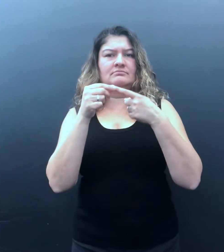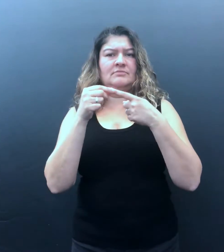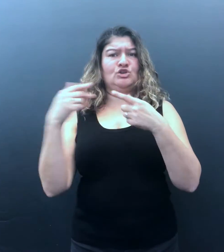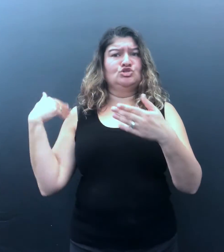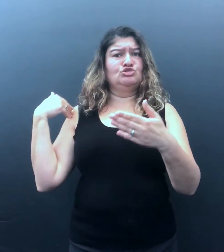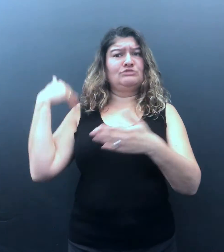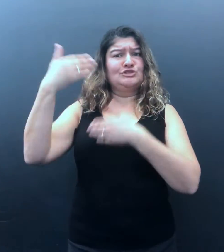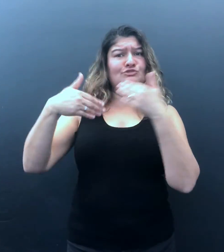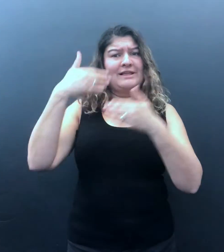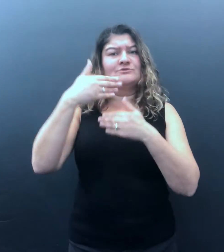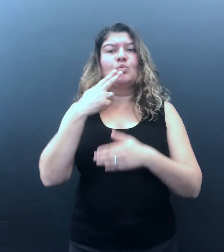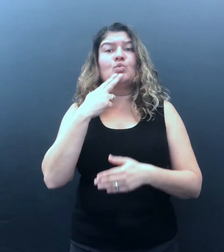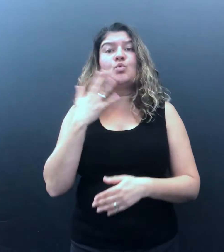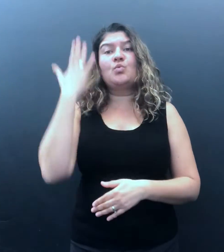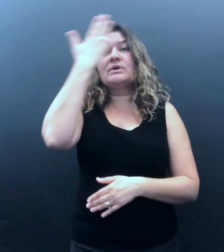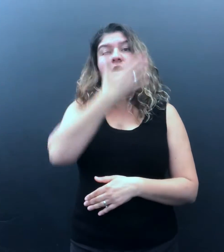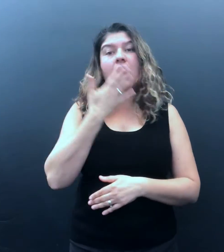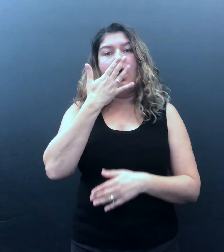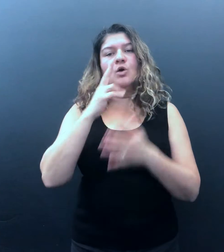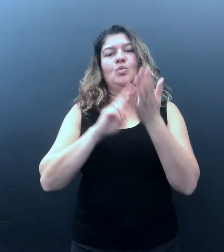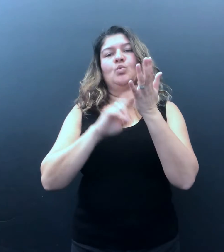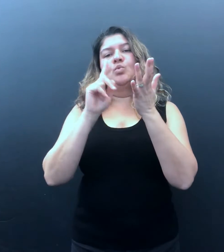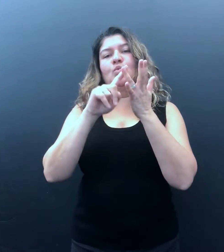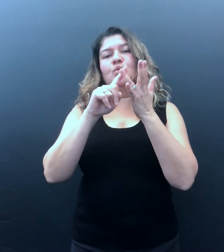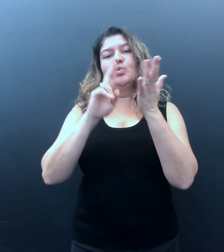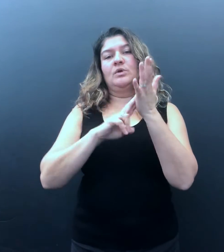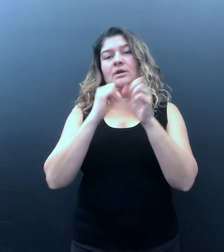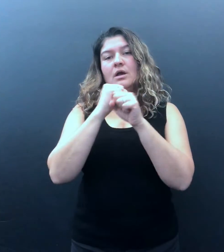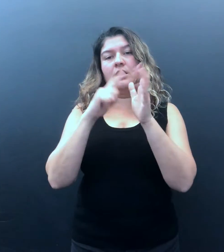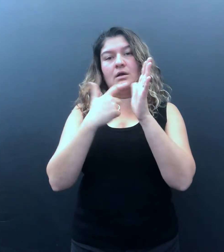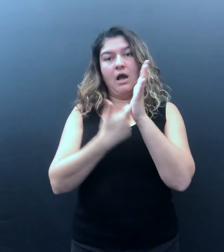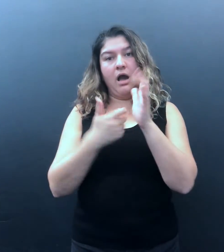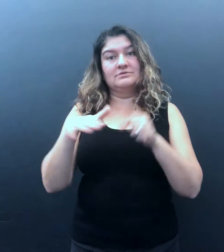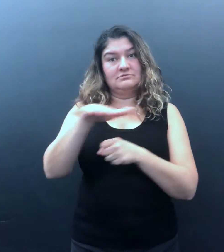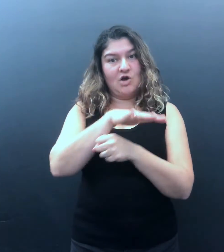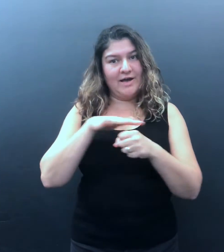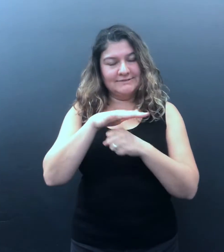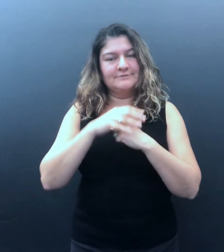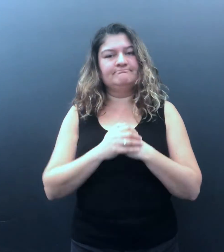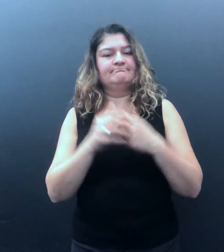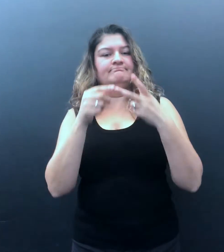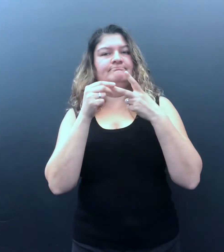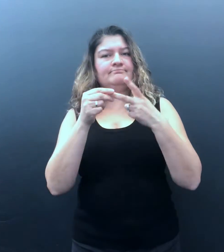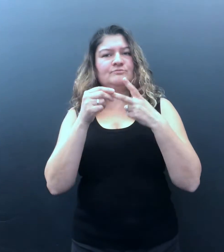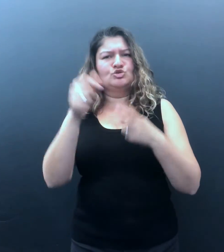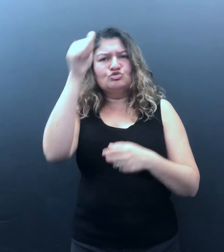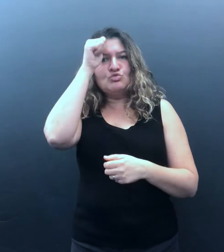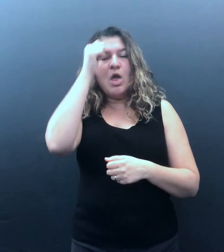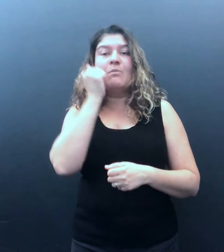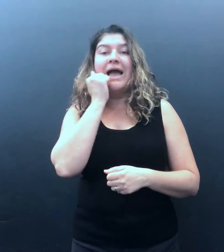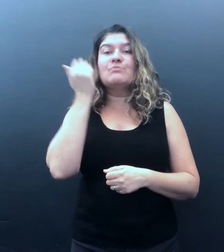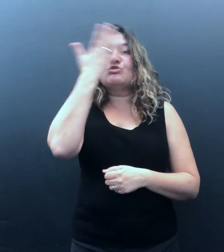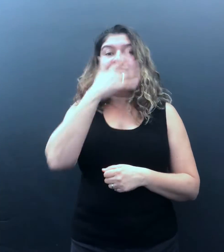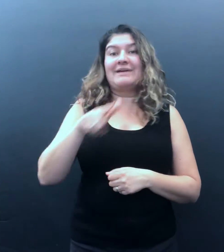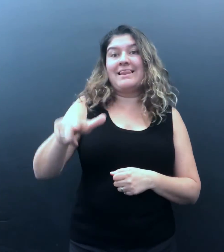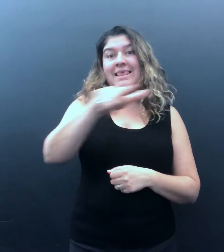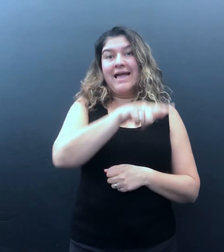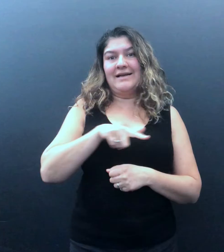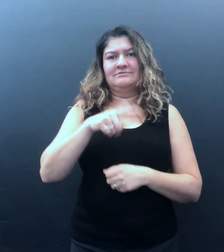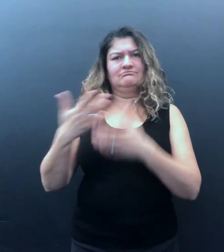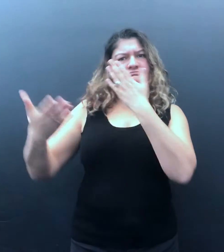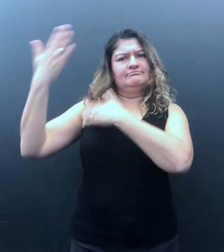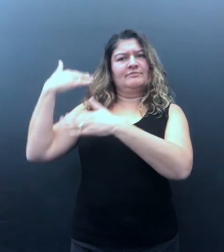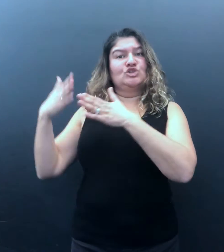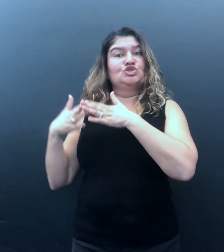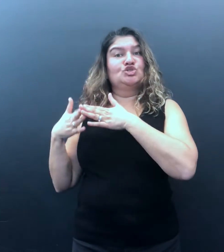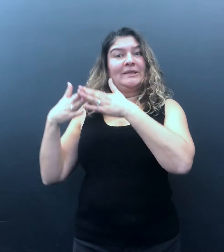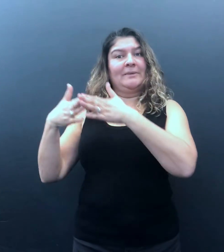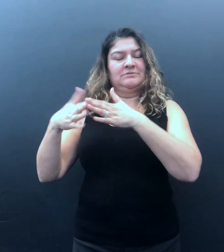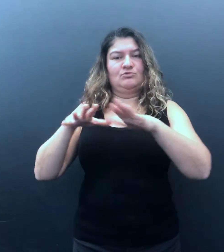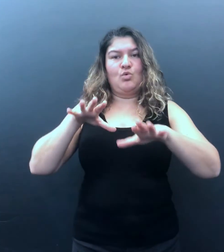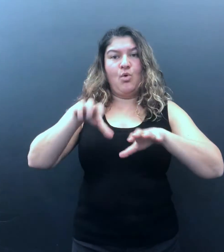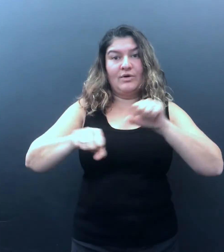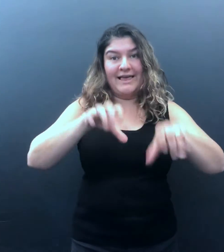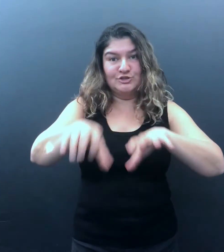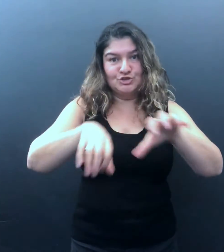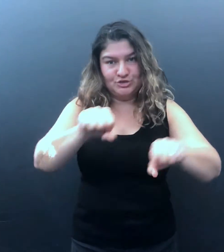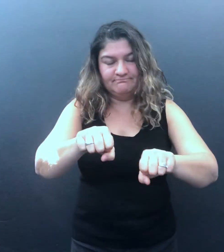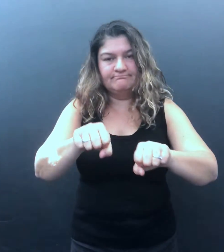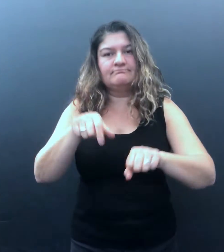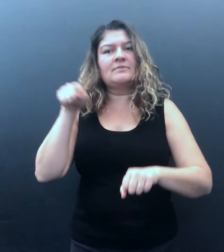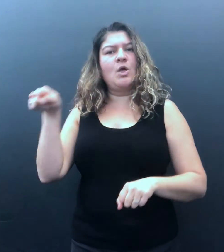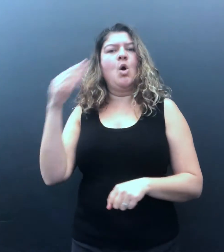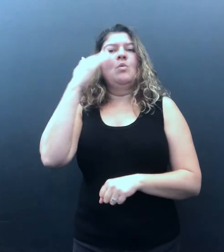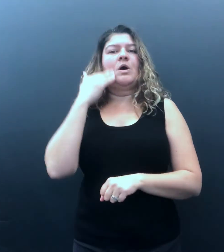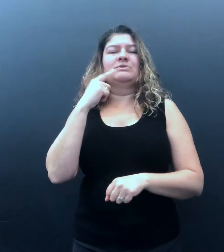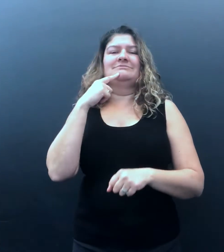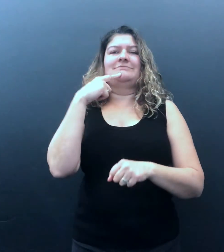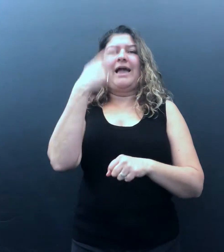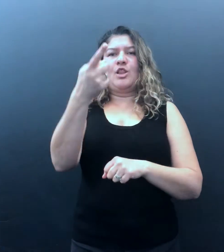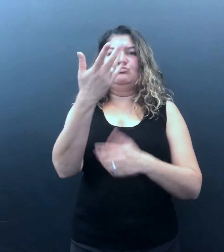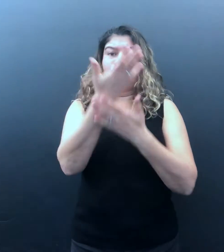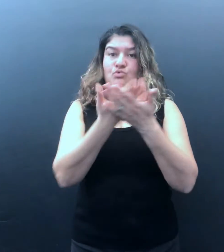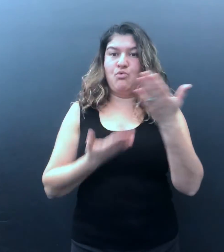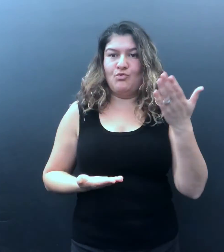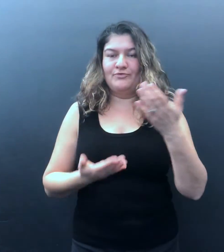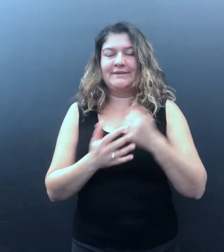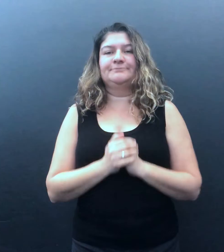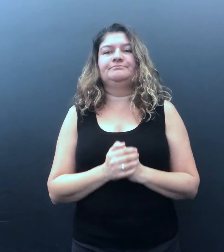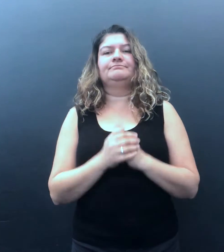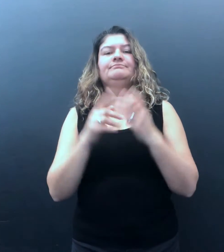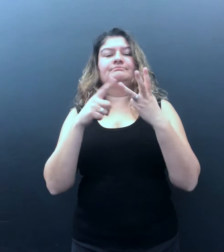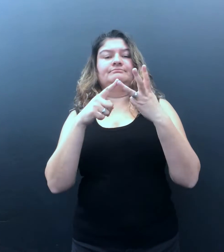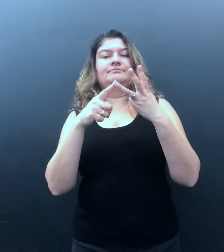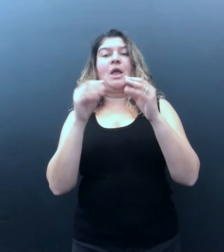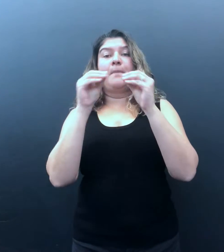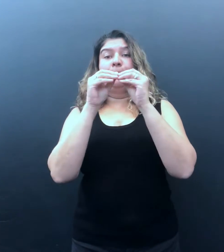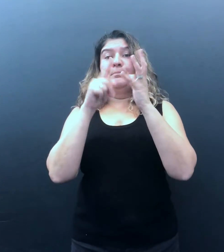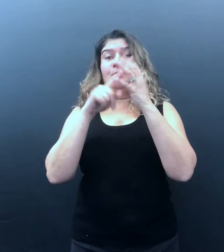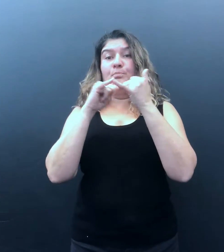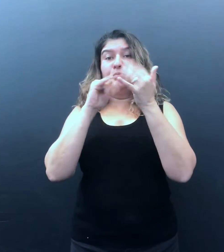She will present about Traditional Noongar society, the impacts of colonisation, and a little bit on